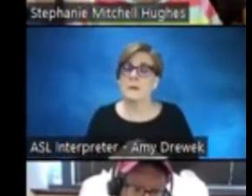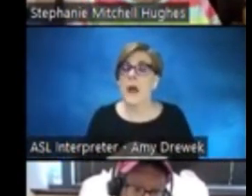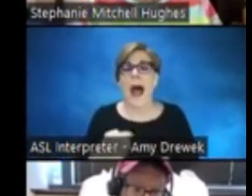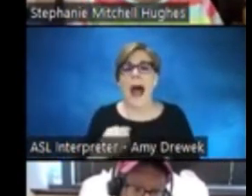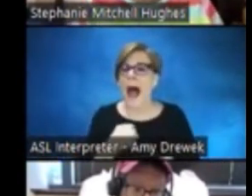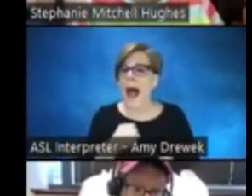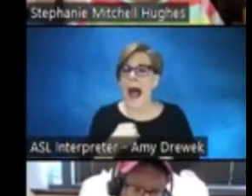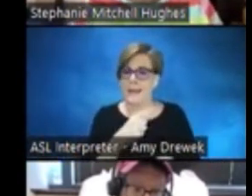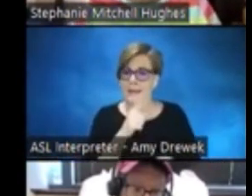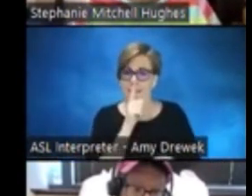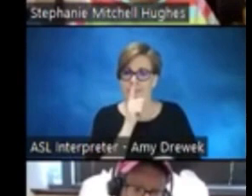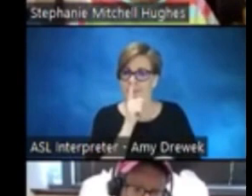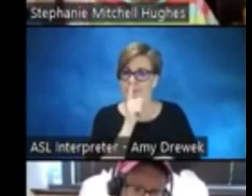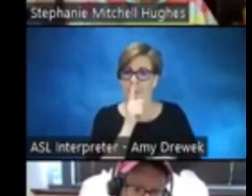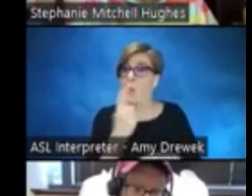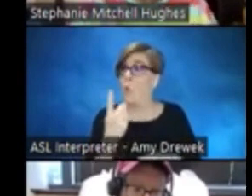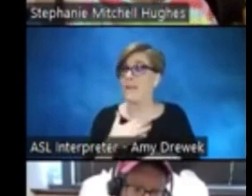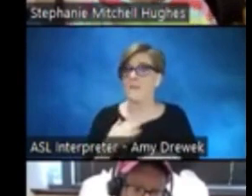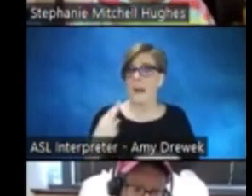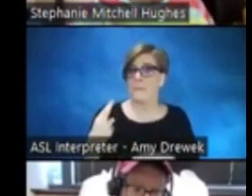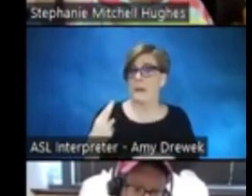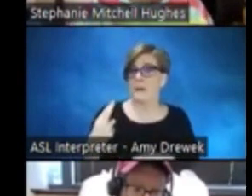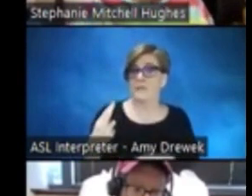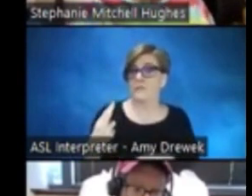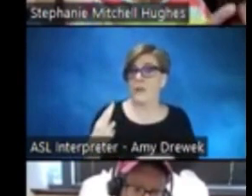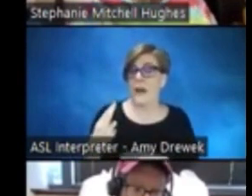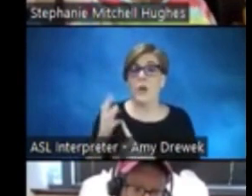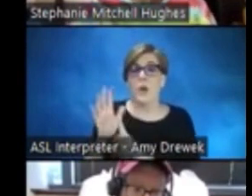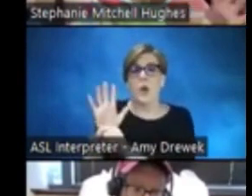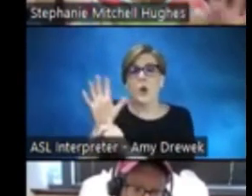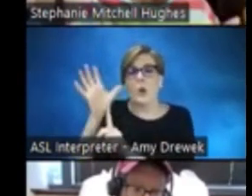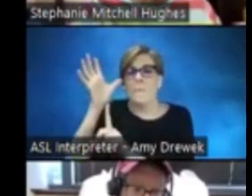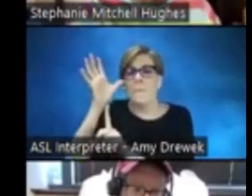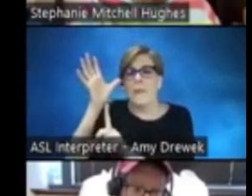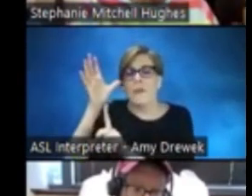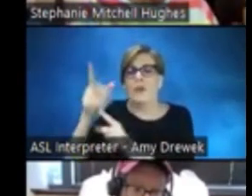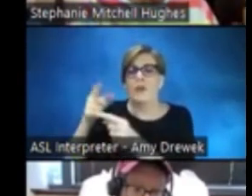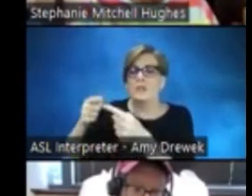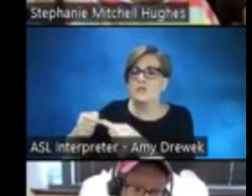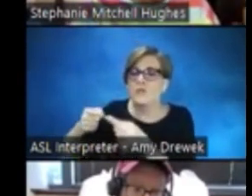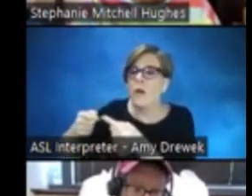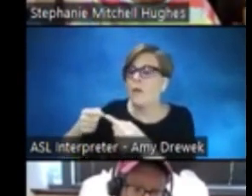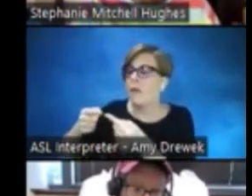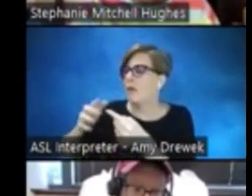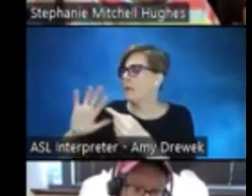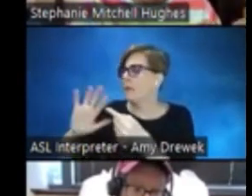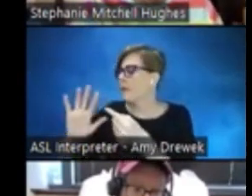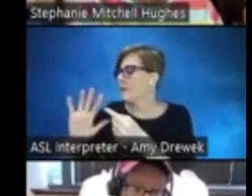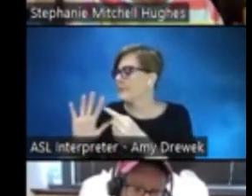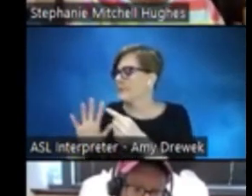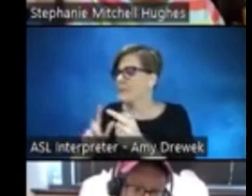ONE OF MY BEST FRIEND'S MOTHER HAS BEEN LIVING WITH SERIOUS